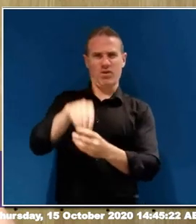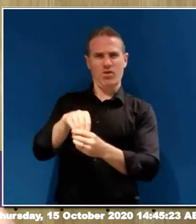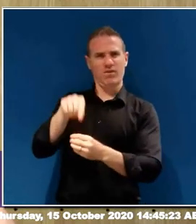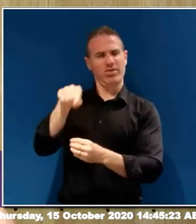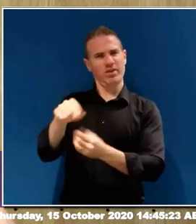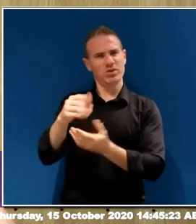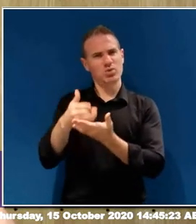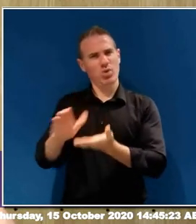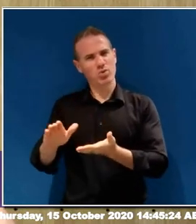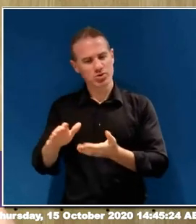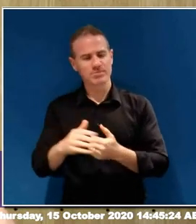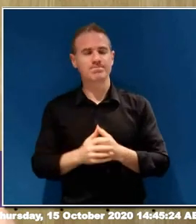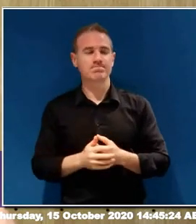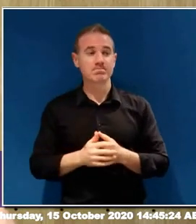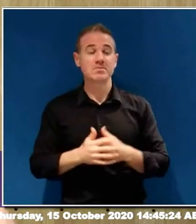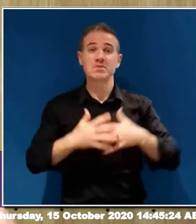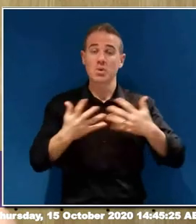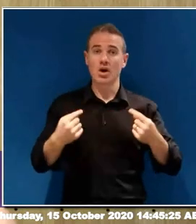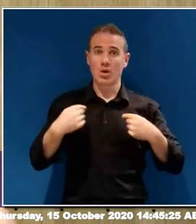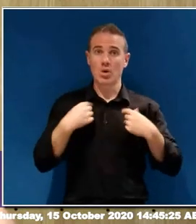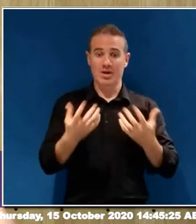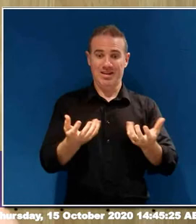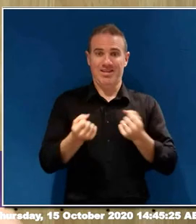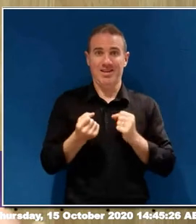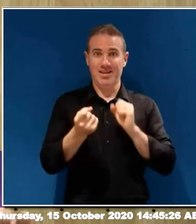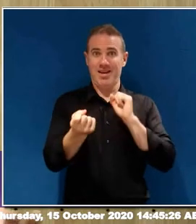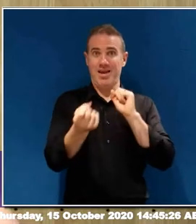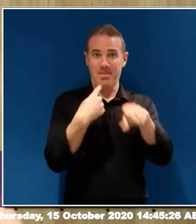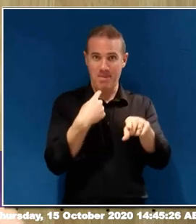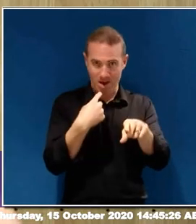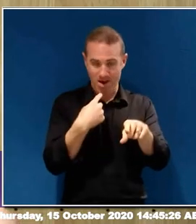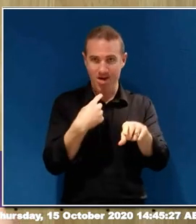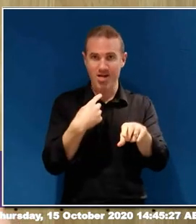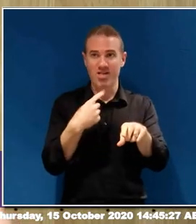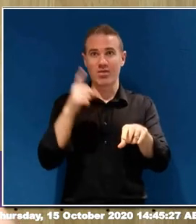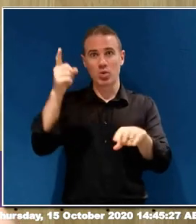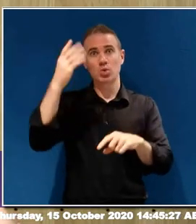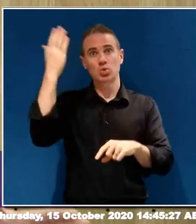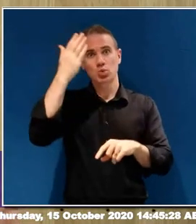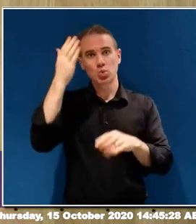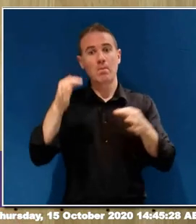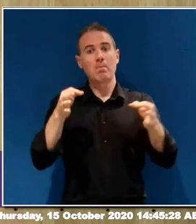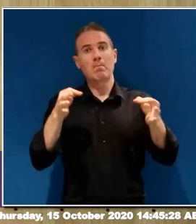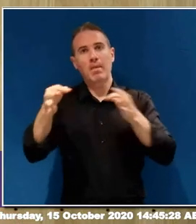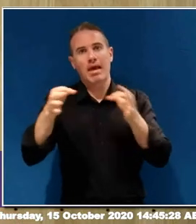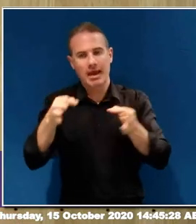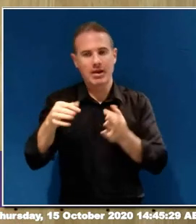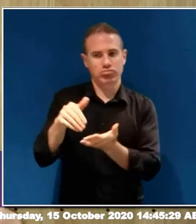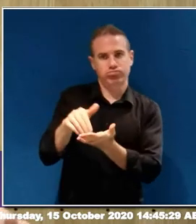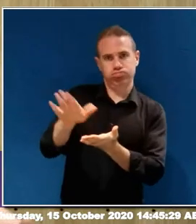for expulsion, and so then we would just have to wait and see if that expulsion